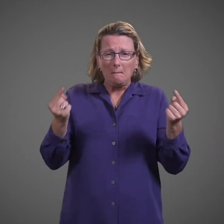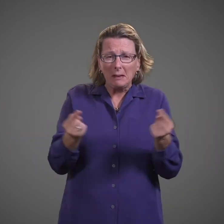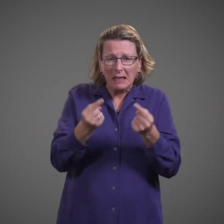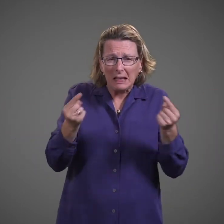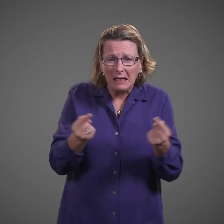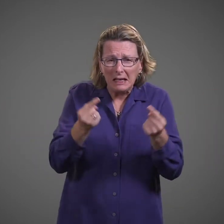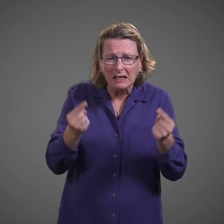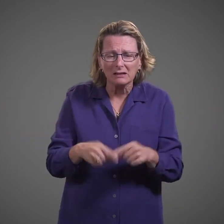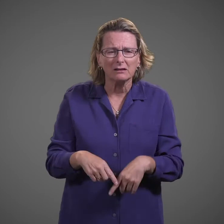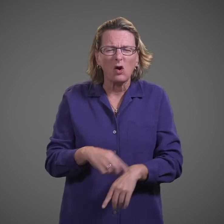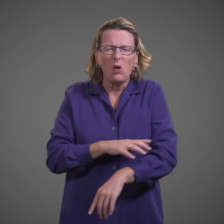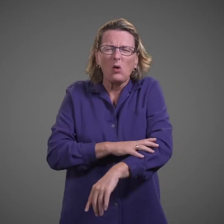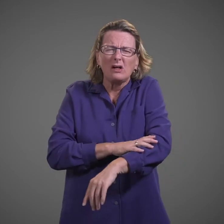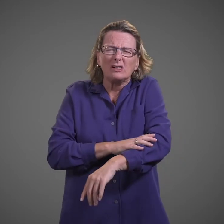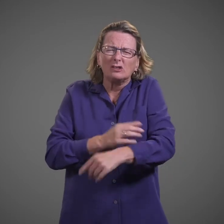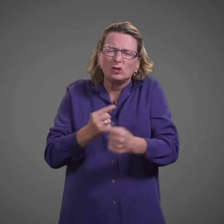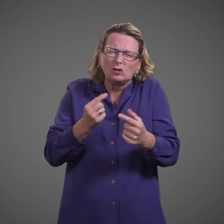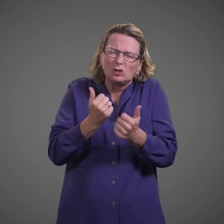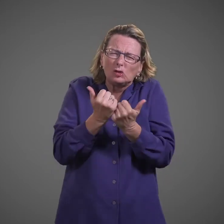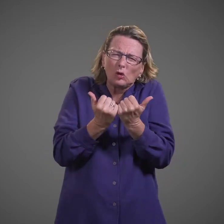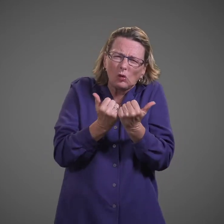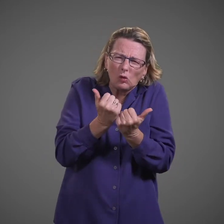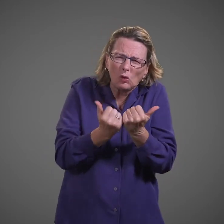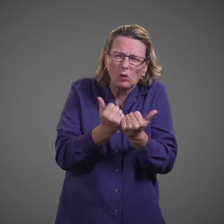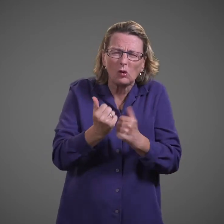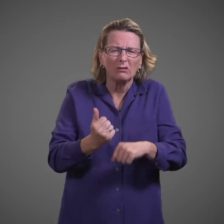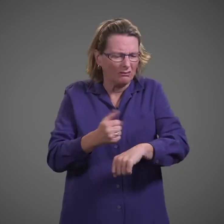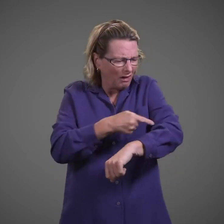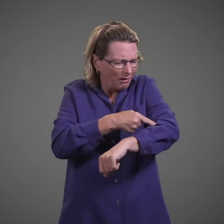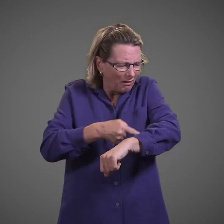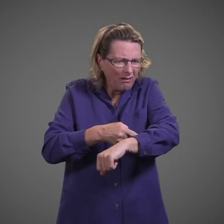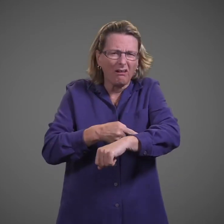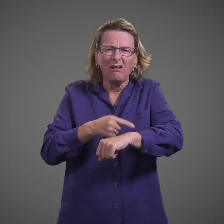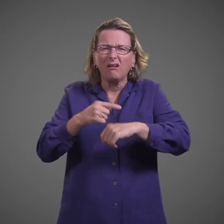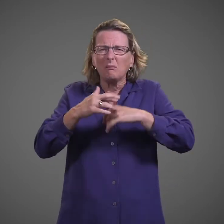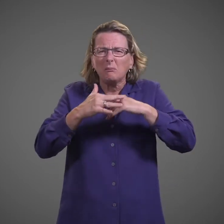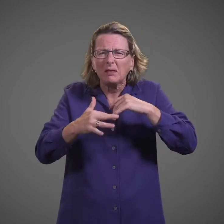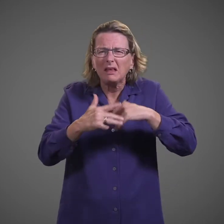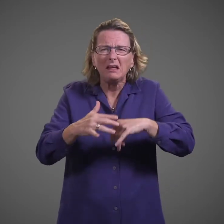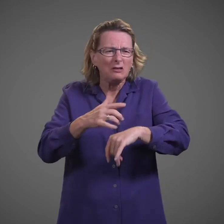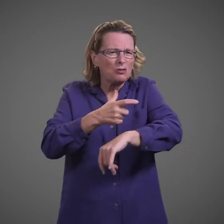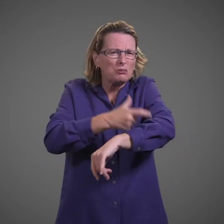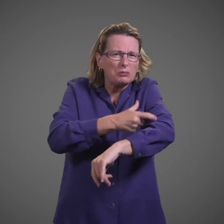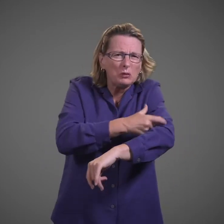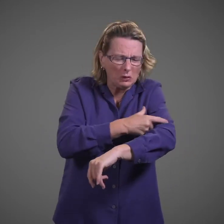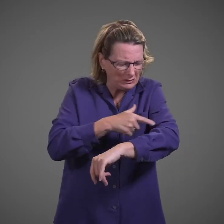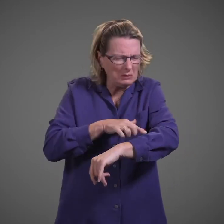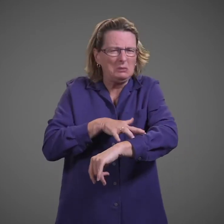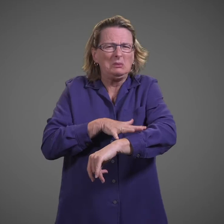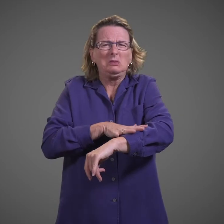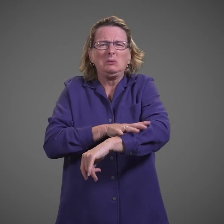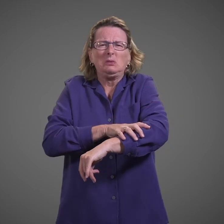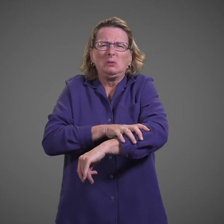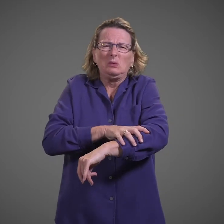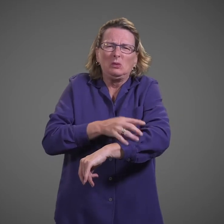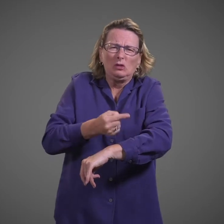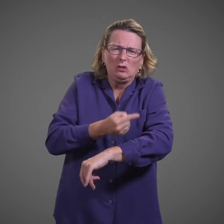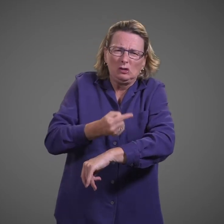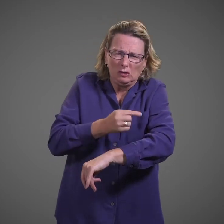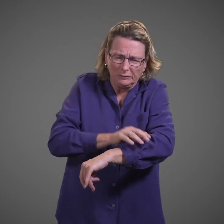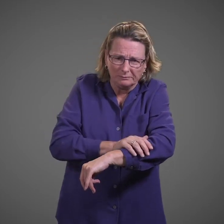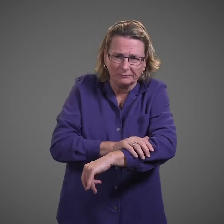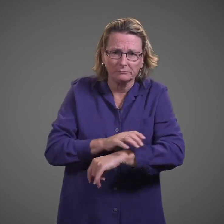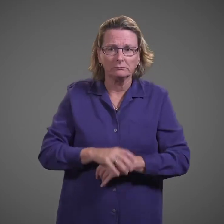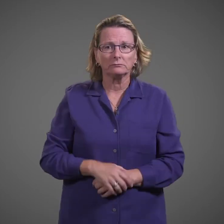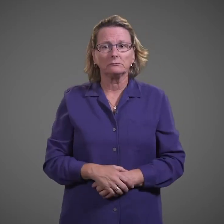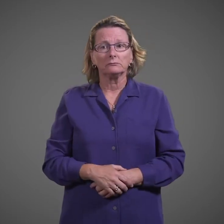Pain, feeling sore, cuts, bleeding, and bruises are some.